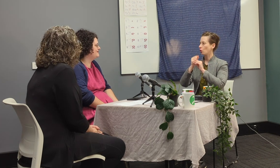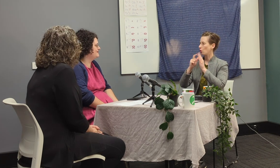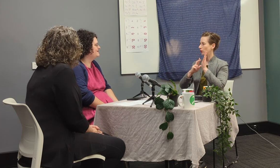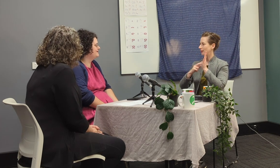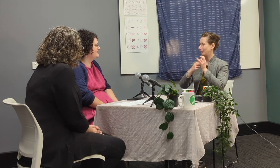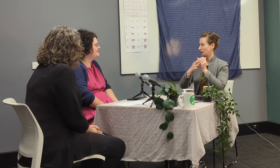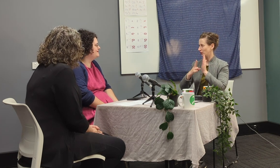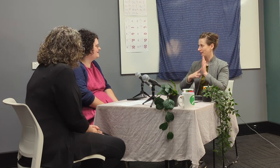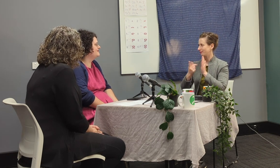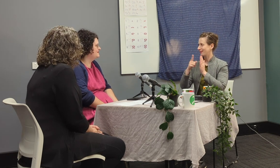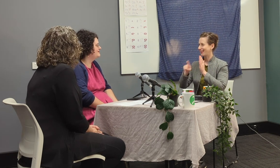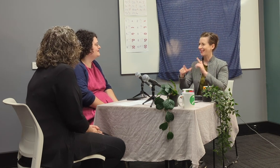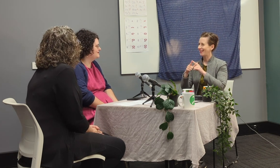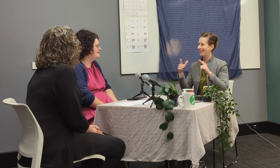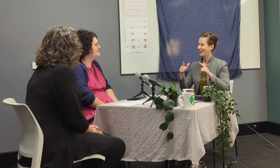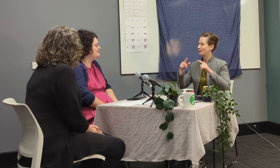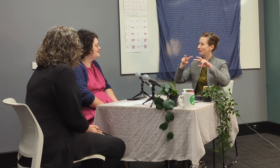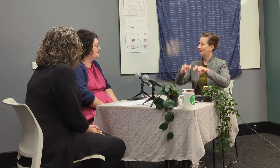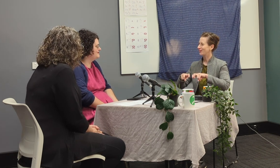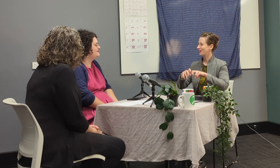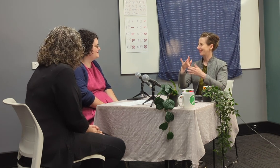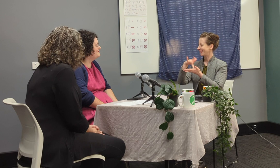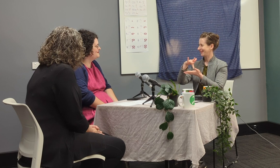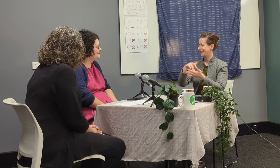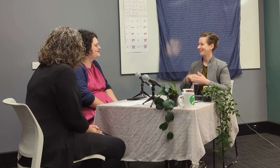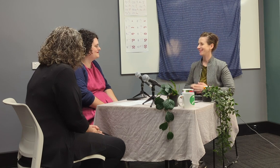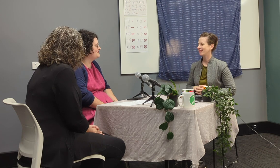That’s under UCL in London.